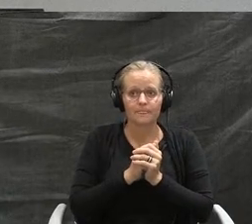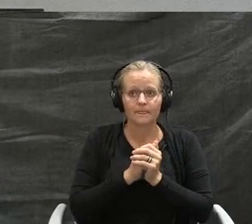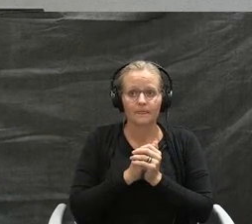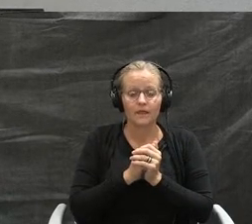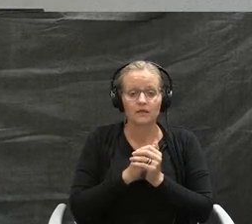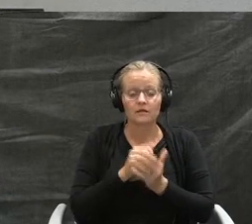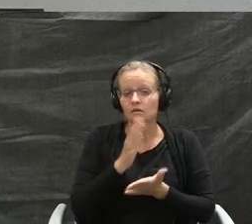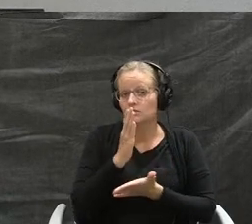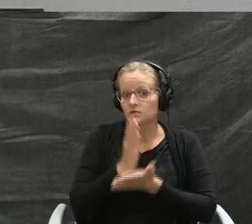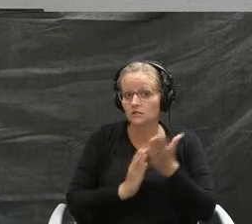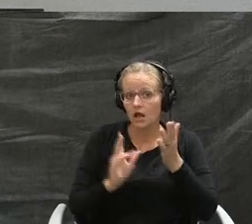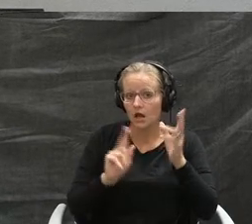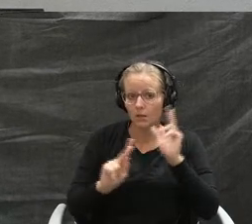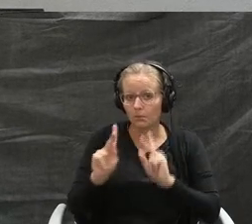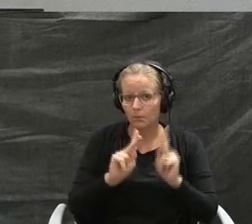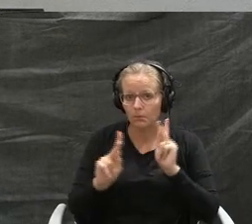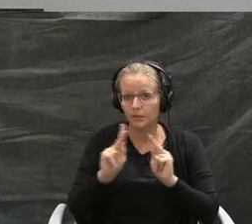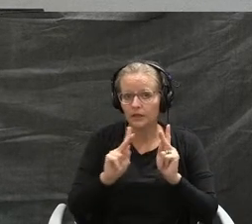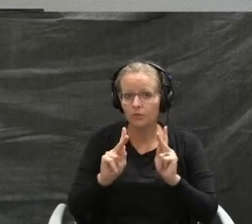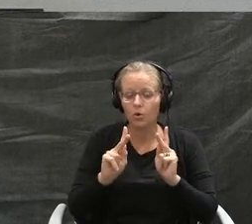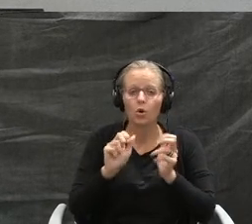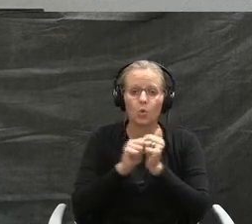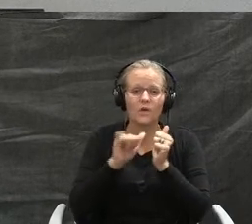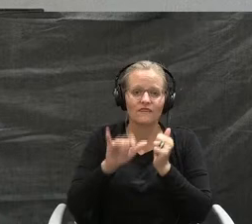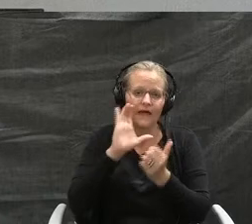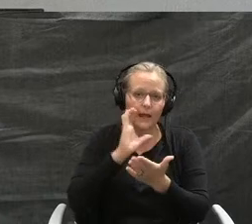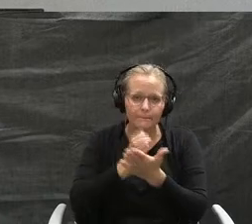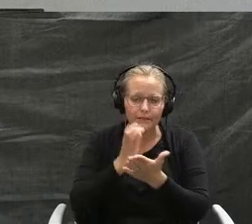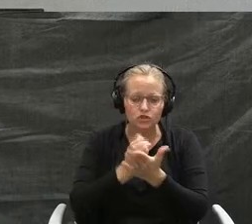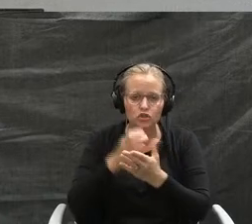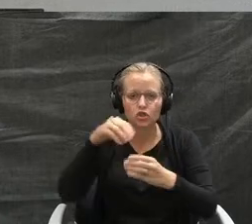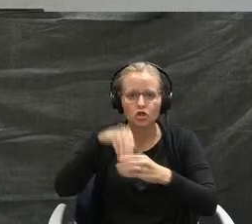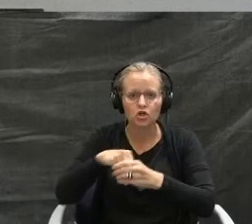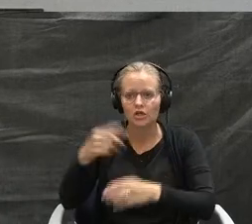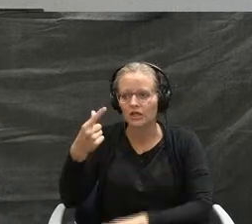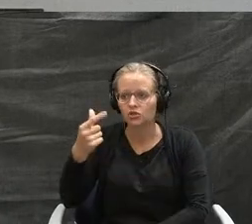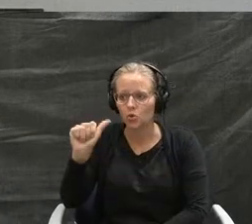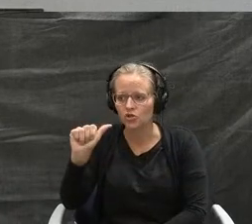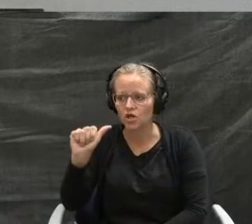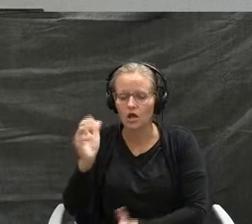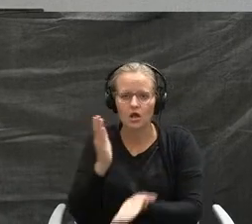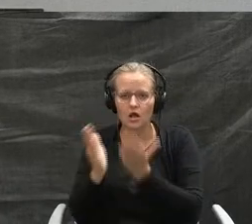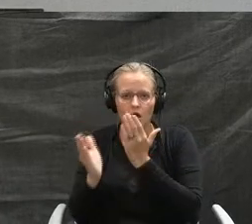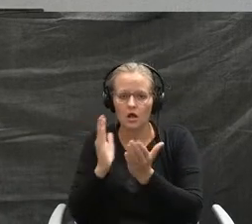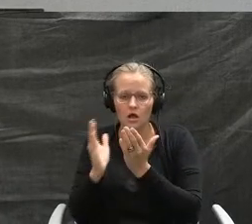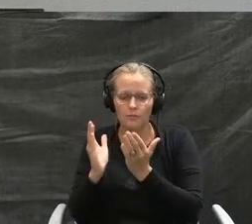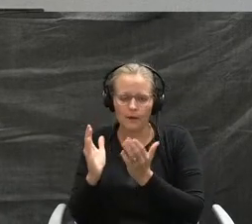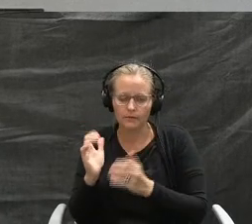probably nobody would have gotten exposed with that limited passing in the hallway. Now we're not going to have that